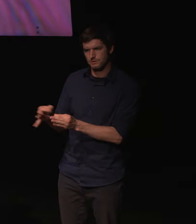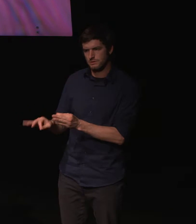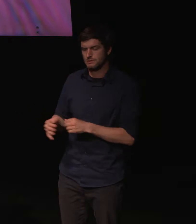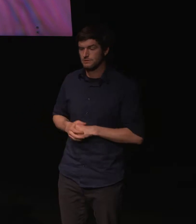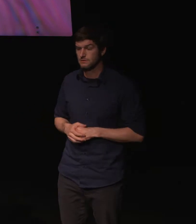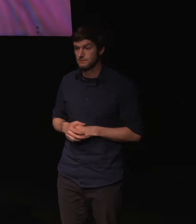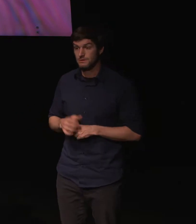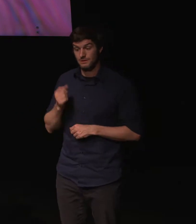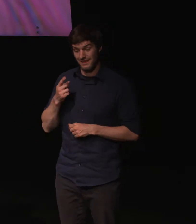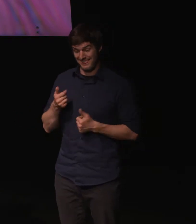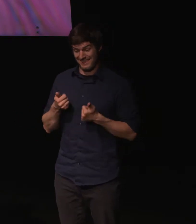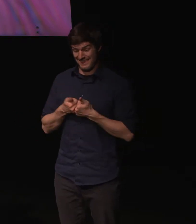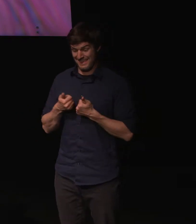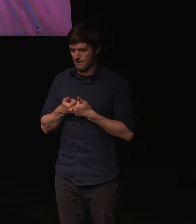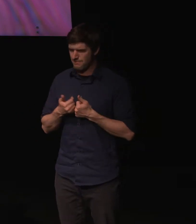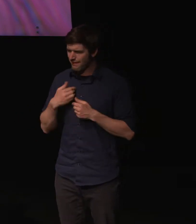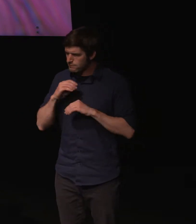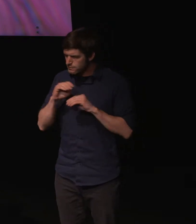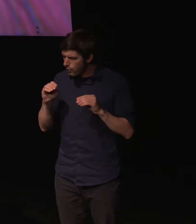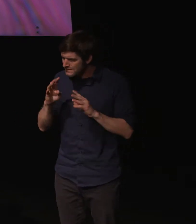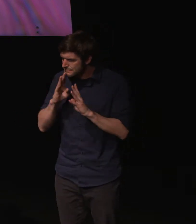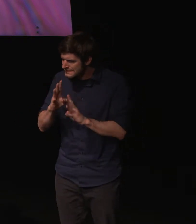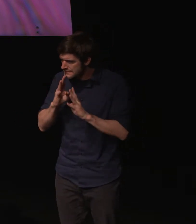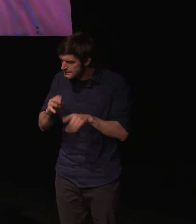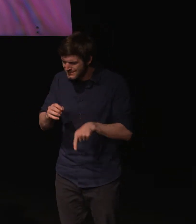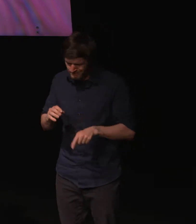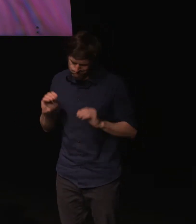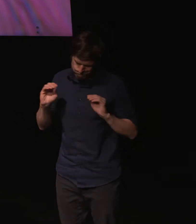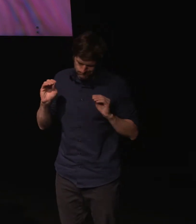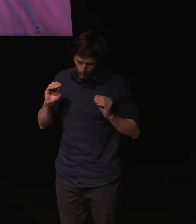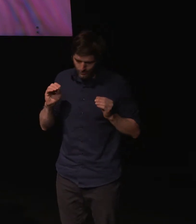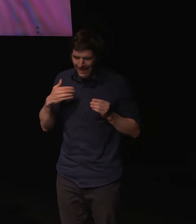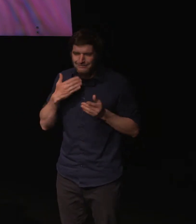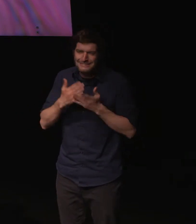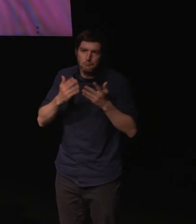in any appreciable way at least. There's little, little squeaks and squawks and everything.